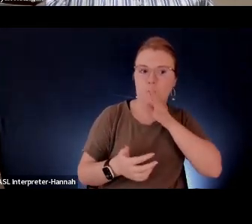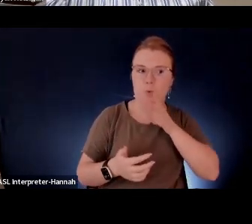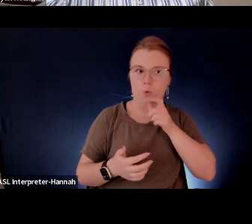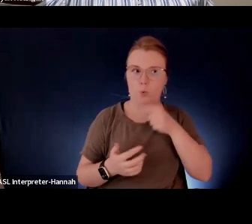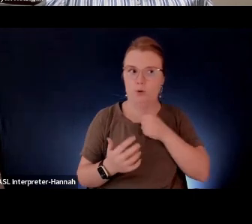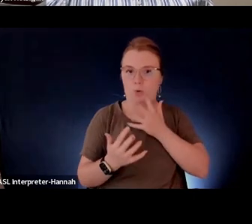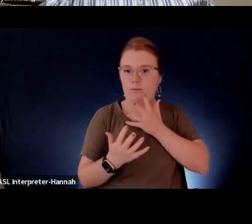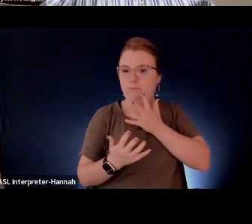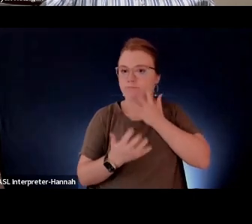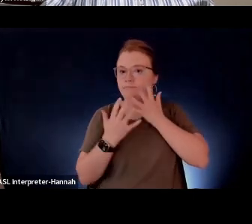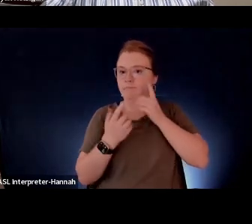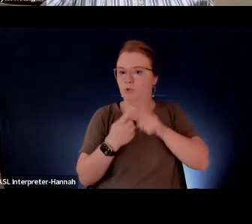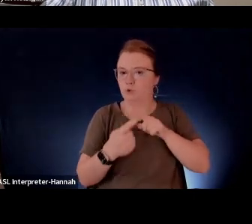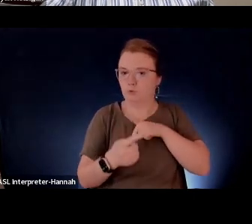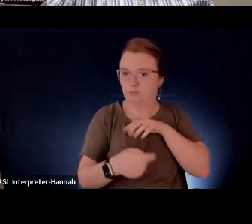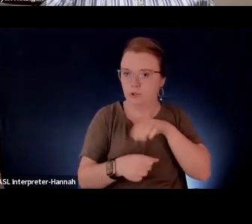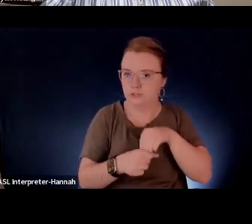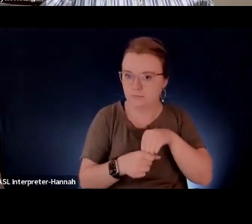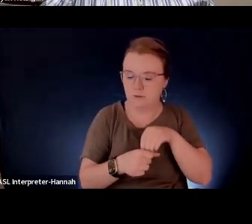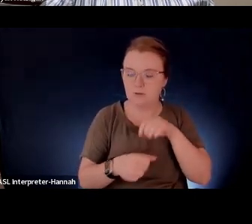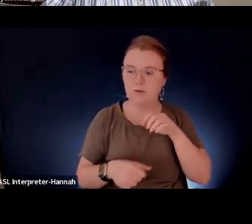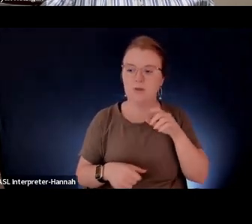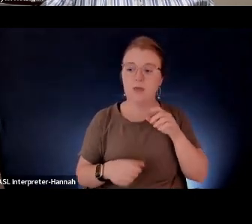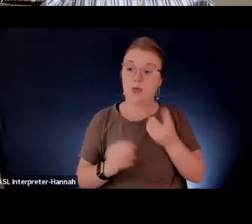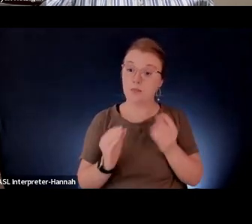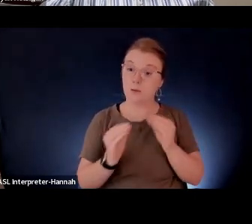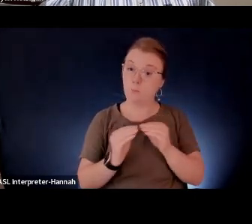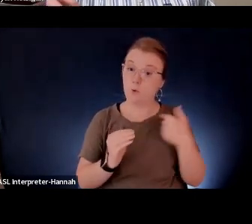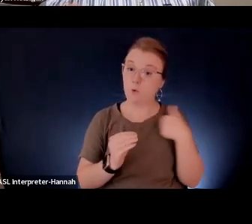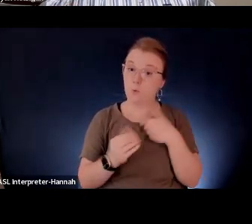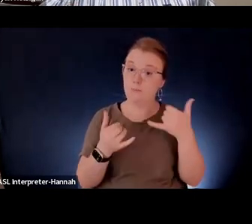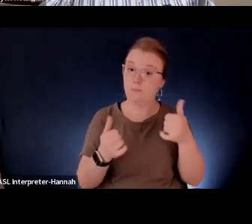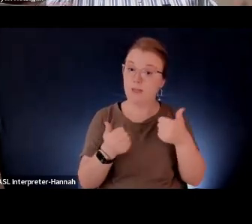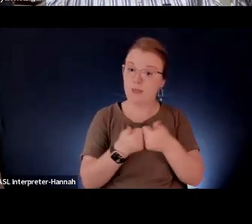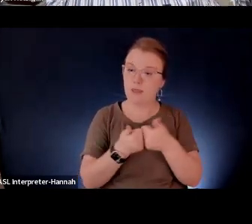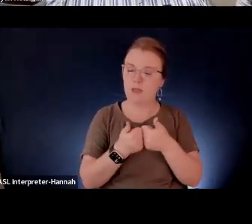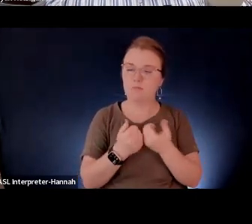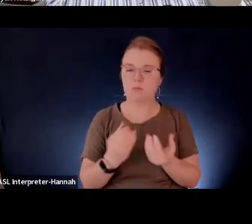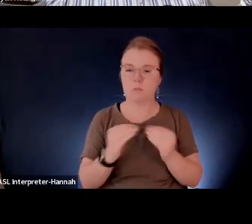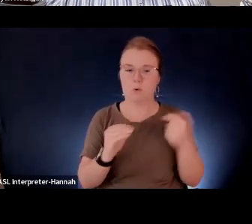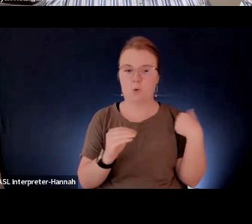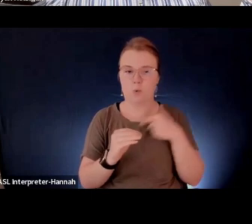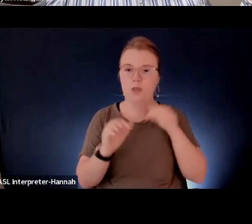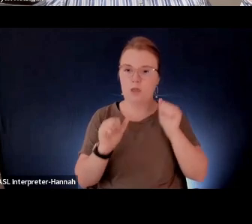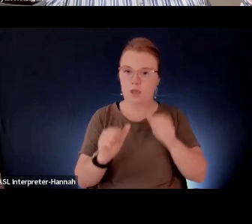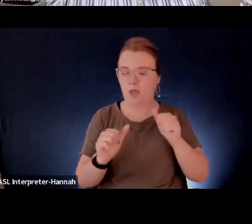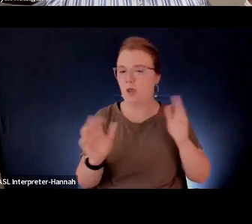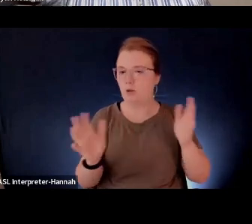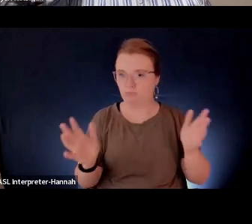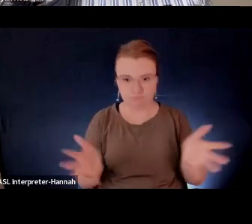And what we find is the more we play this game, the more we could pull the guardrails off like we talked about